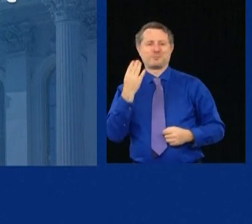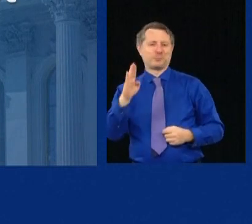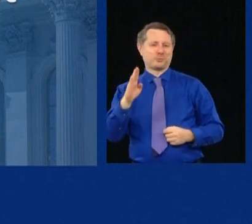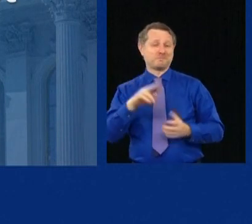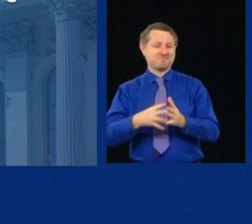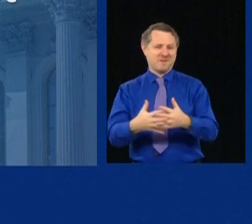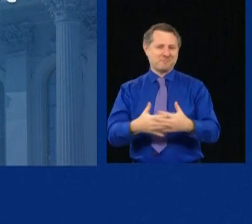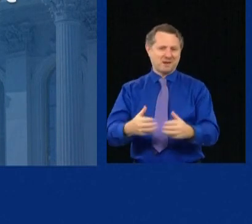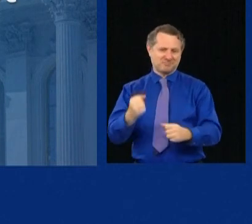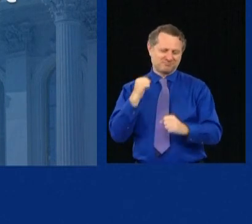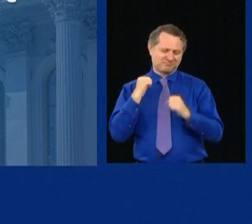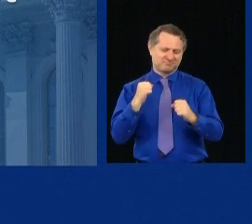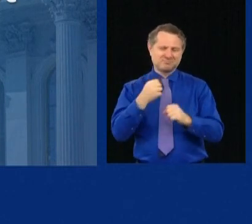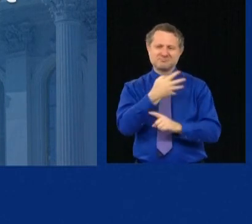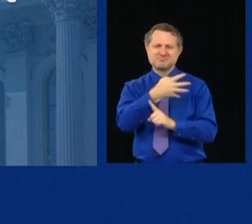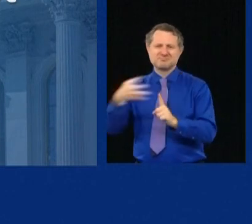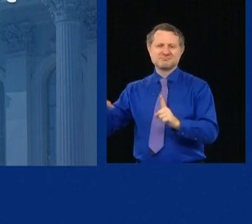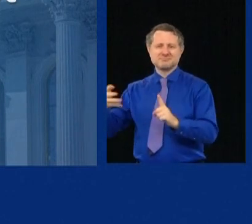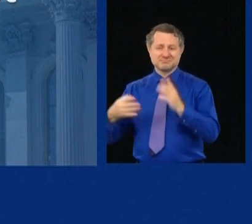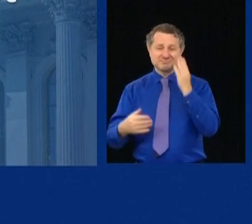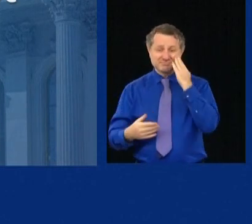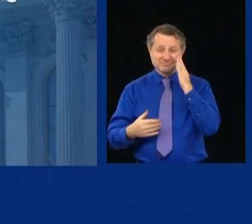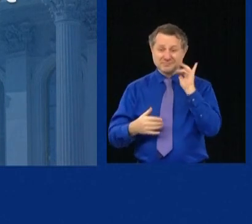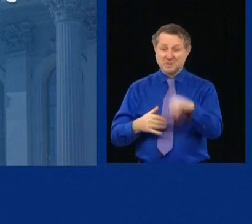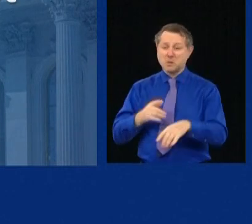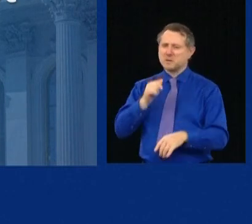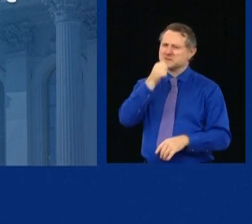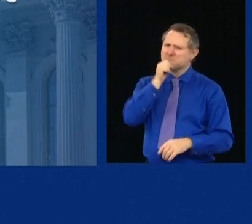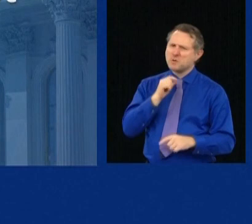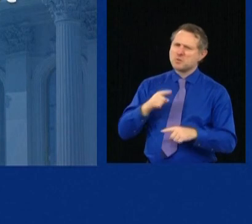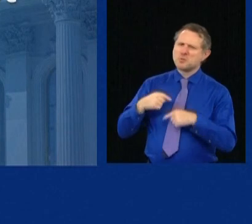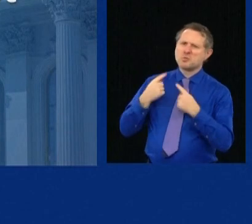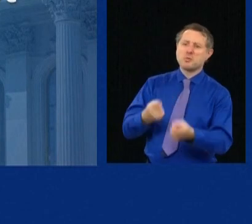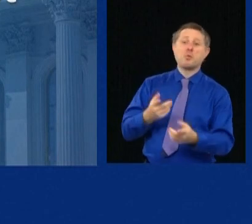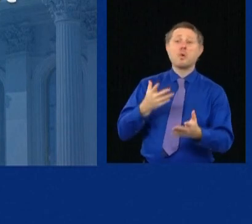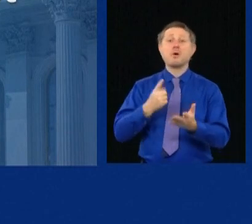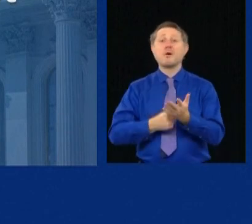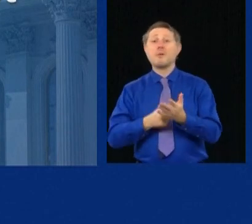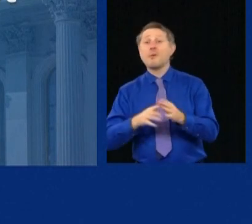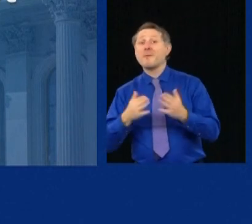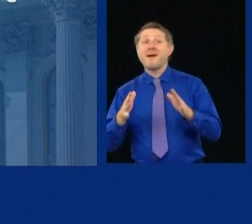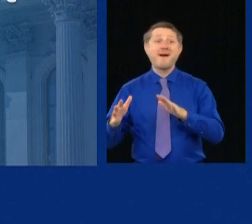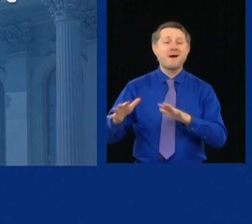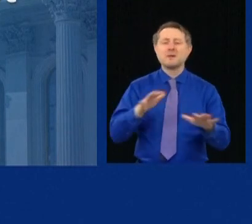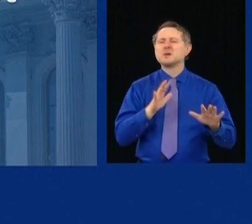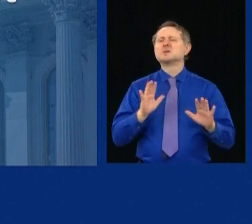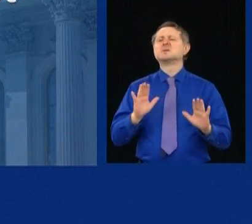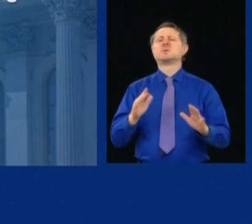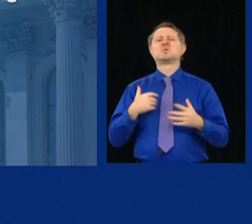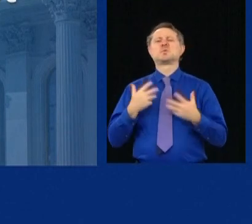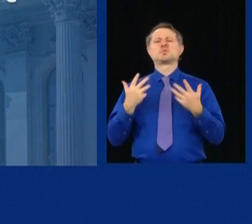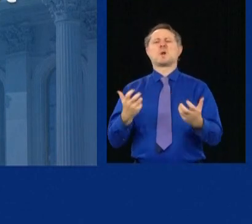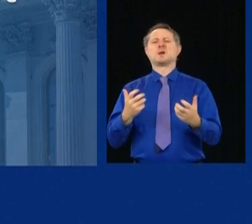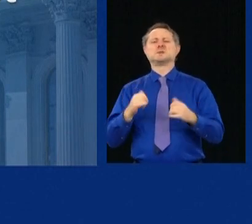RIGHT? IT'S RED, WHITE AND BLUE. ALSO AT THE SAME TIME WE WENT